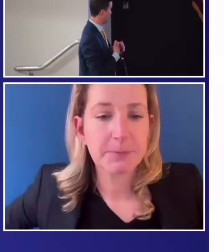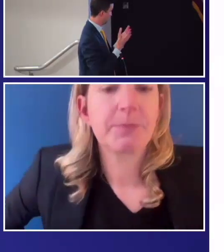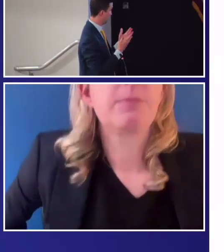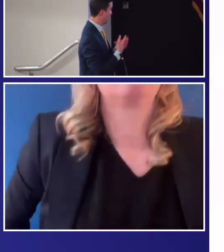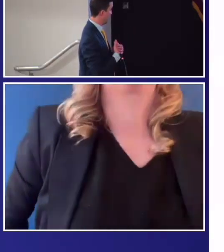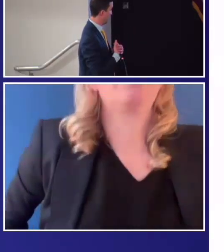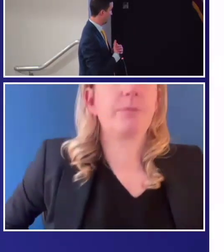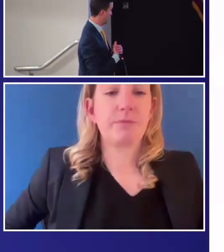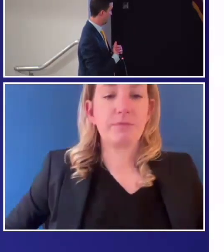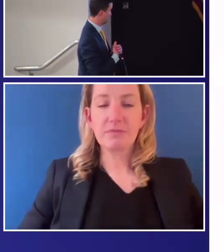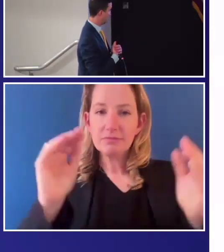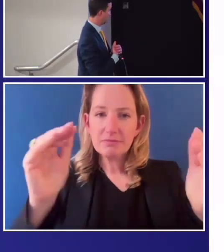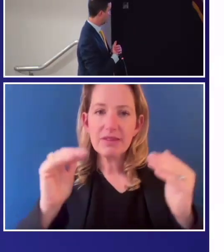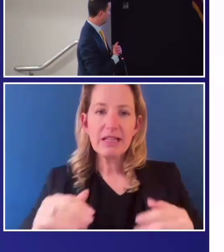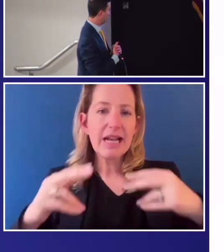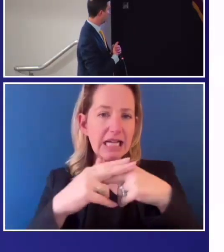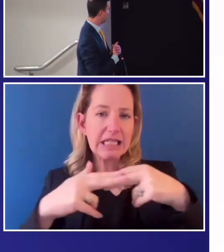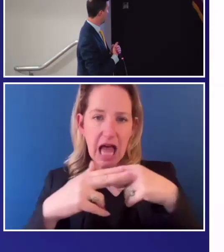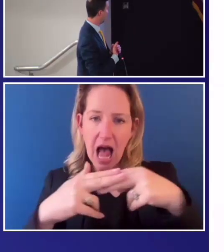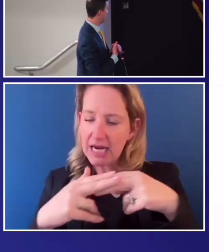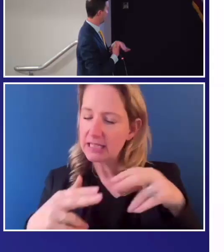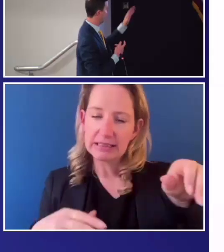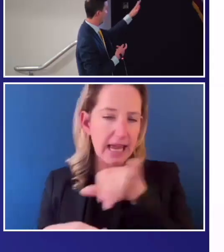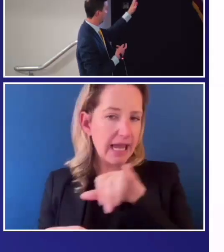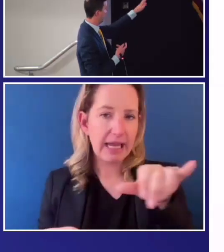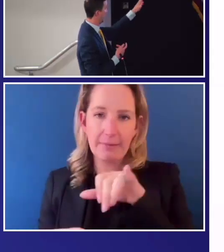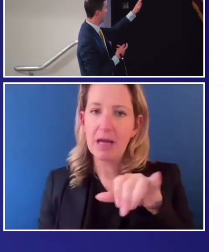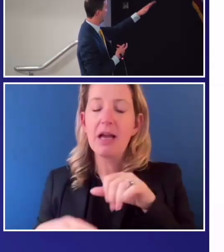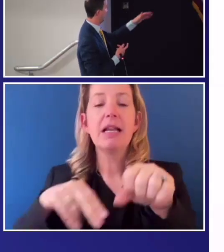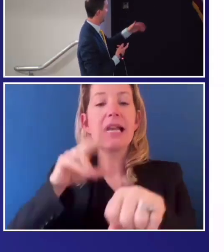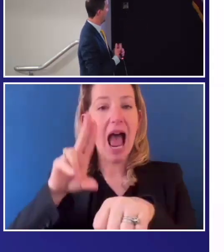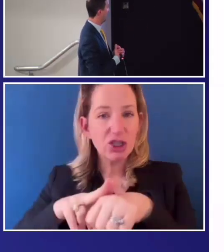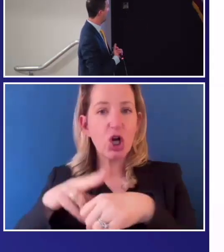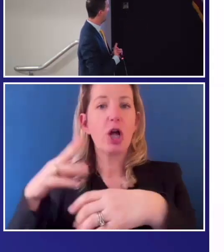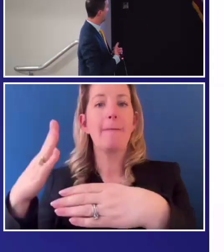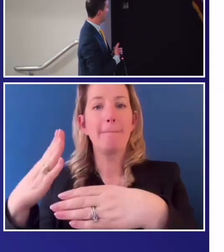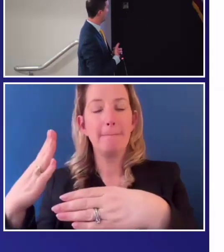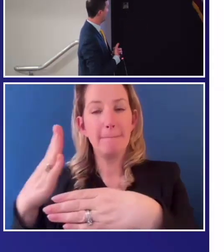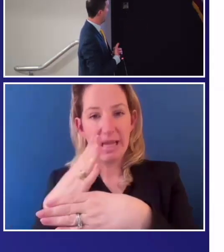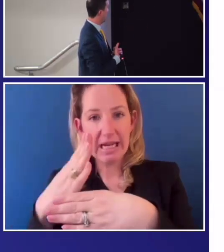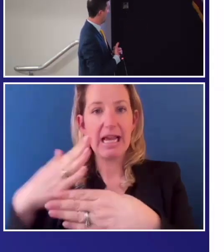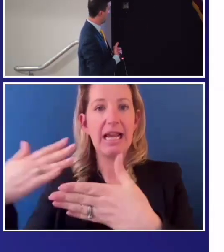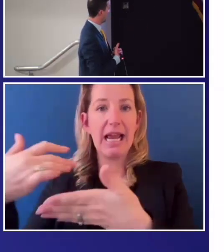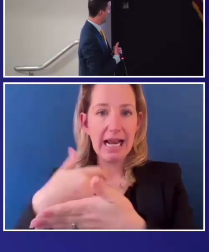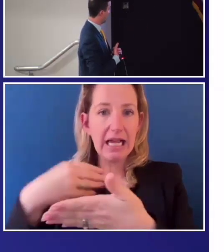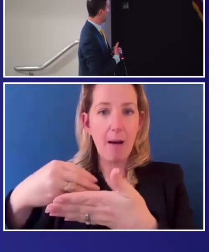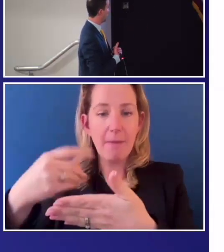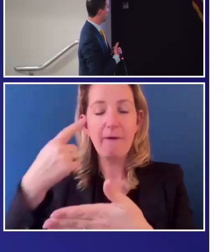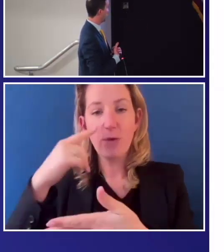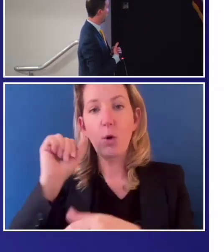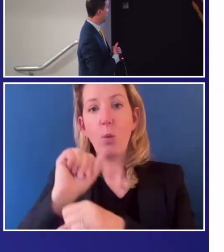cross-tab. I'm not going to walk through it in the same amount of detail, but this is the national median income for working individuals.